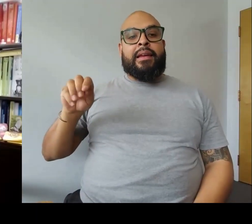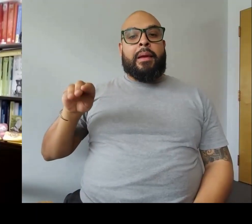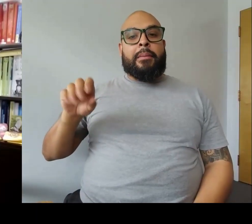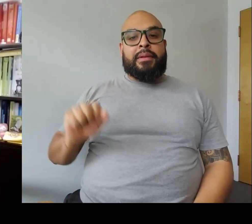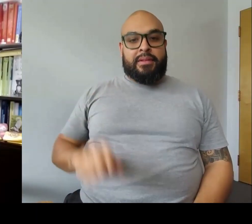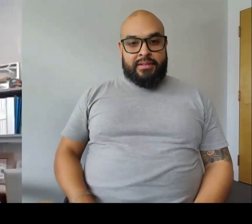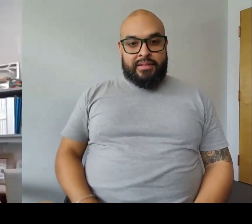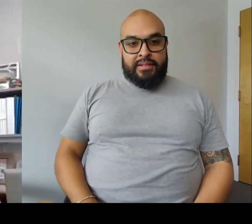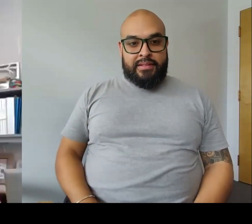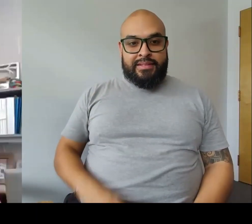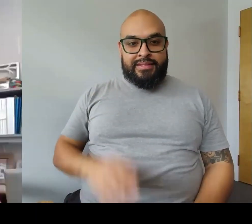I'm Meaghan Adams.